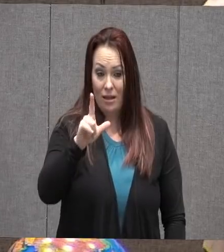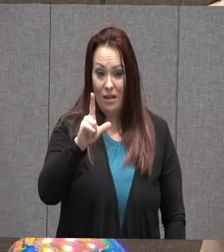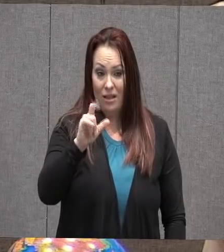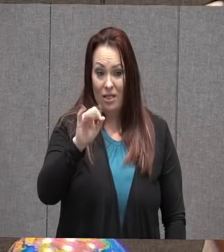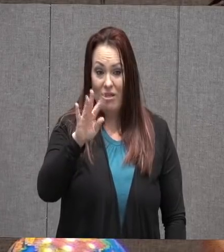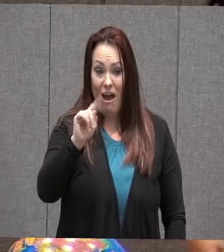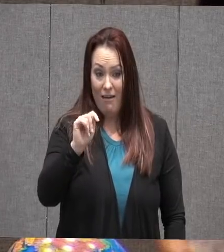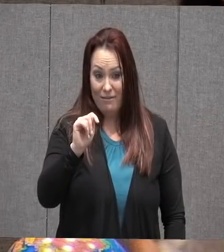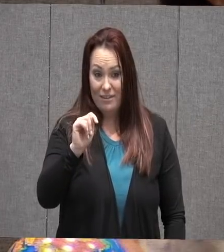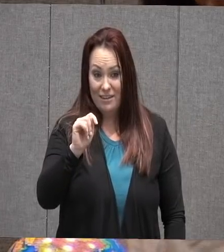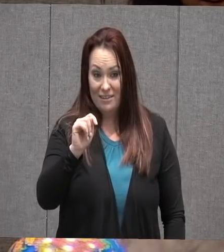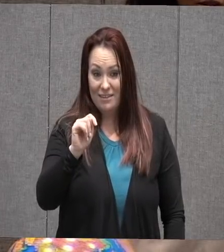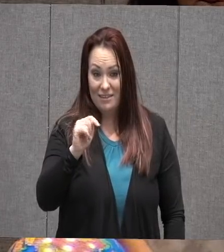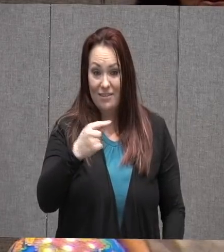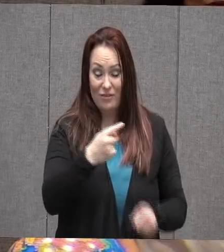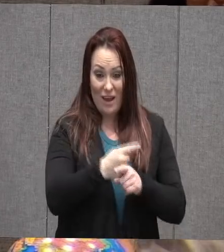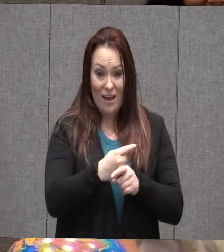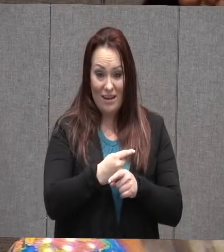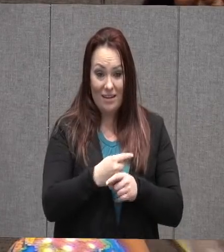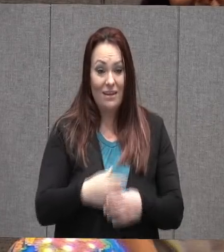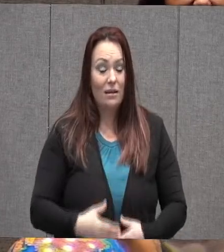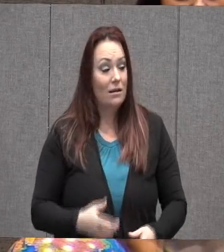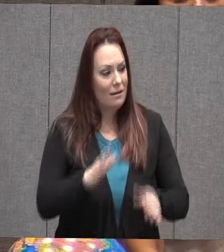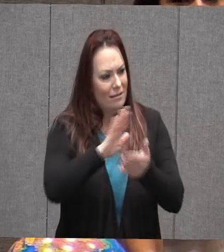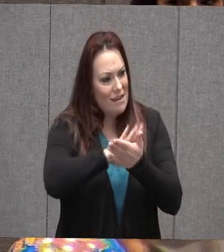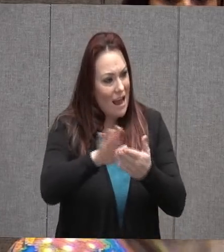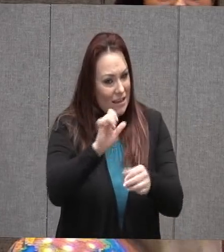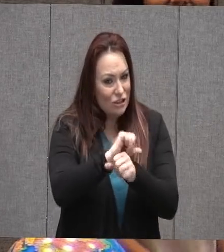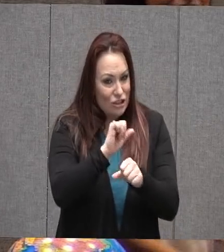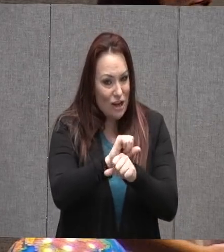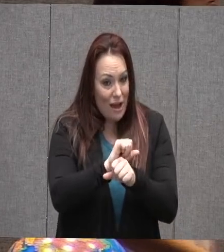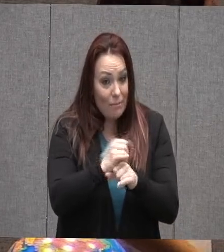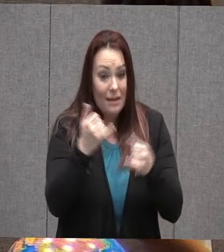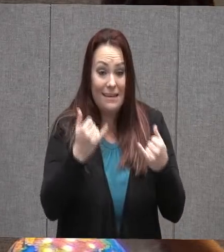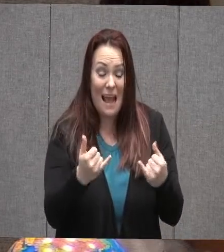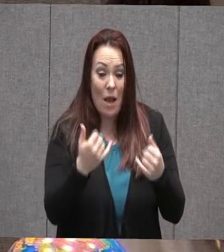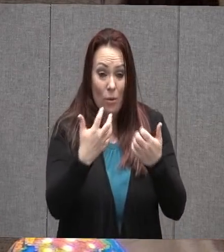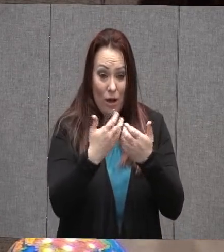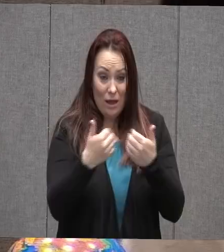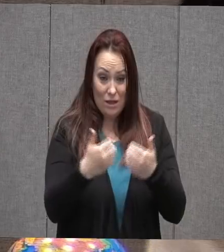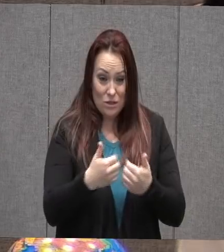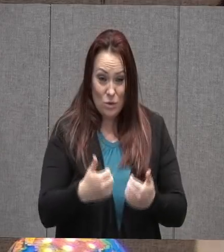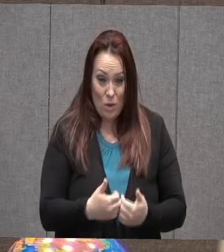Nice job. So like I said, now I'd like to sort these words.